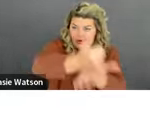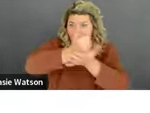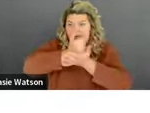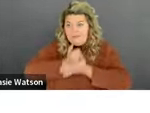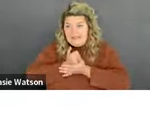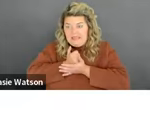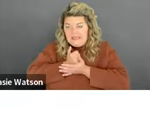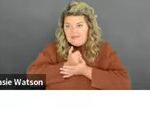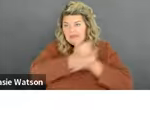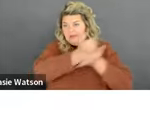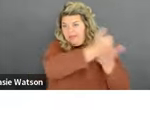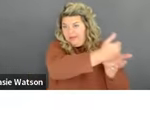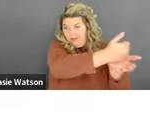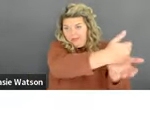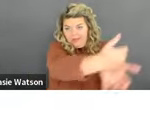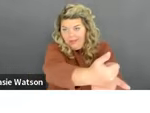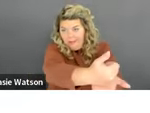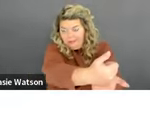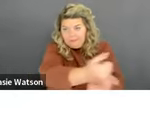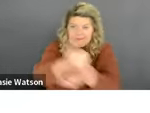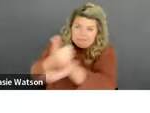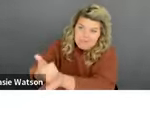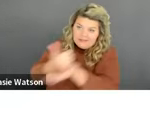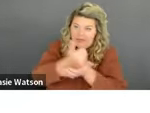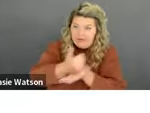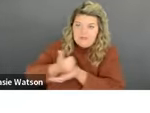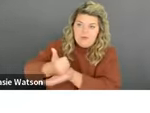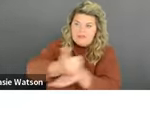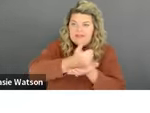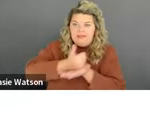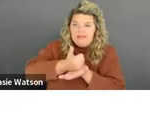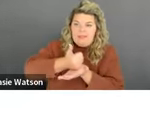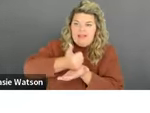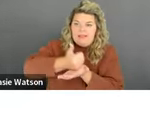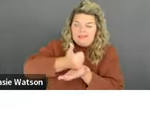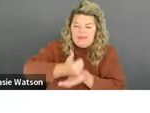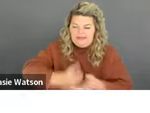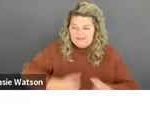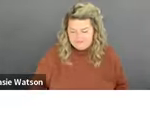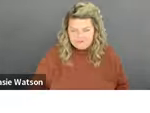you're helping me, they're helping them, et cetera. So it depends on space.